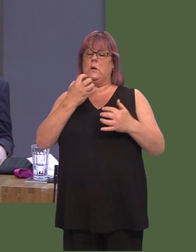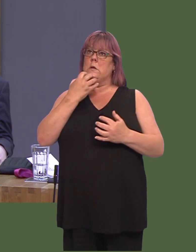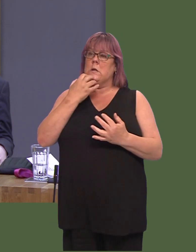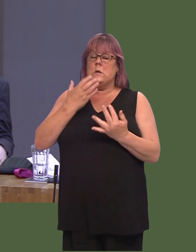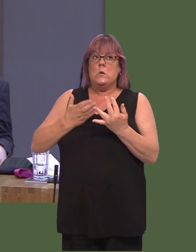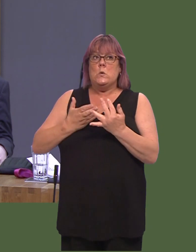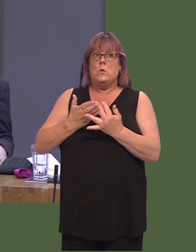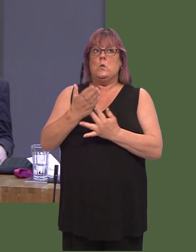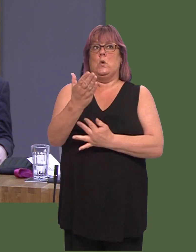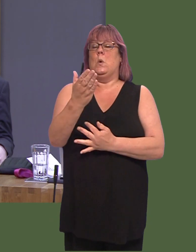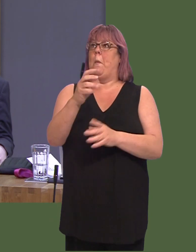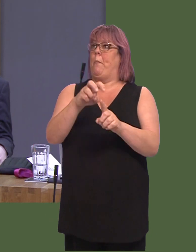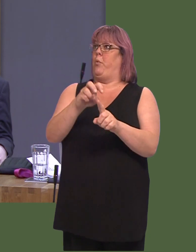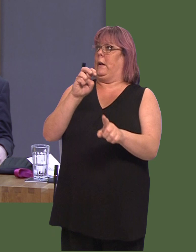You are in a position to do something about it, though.